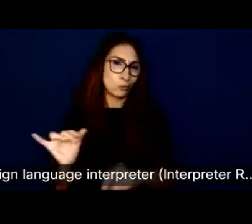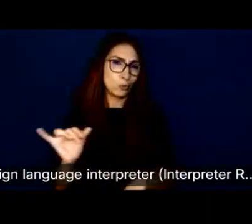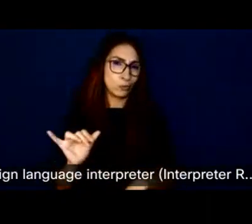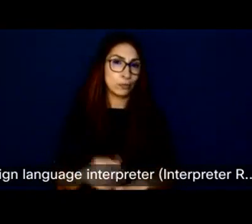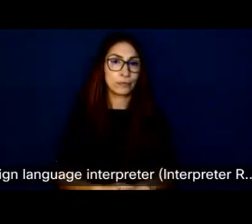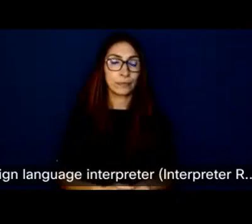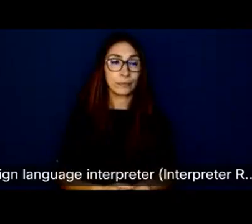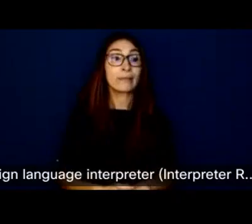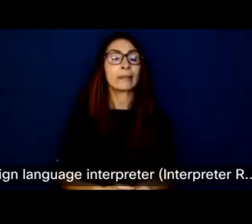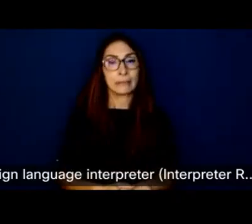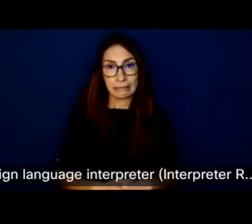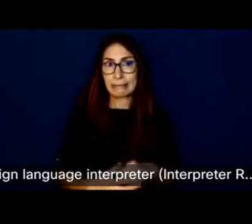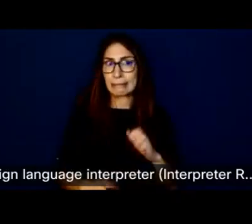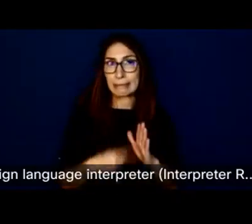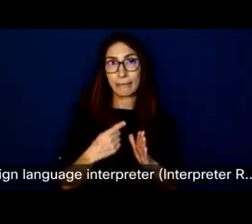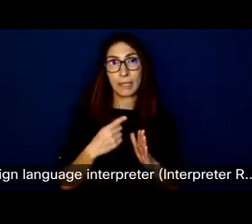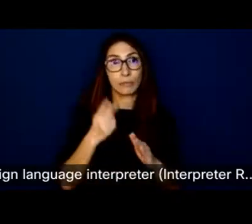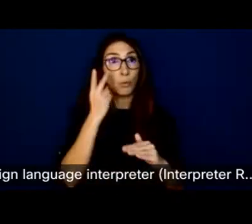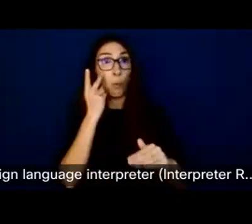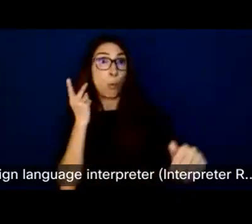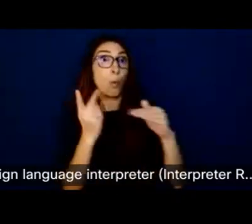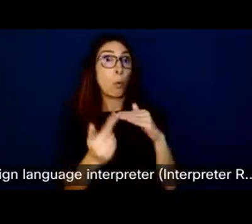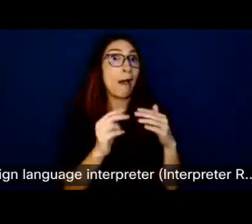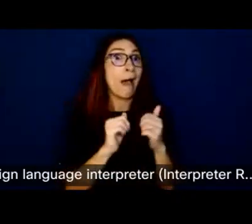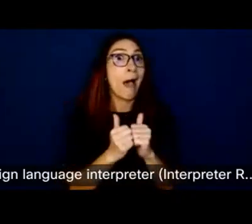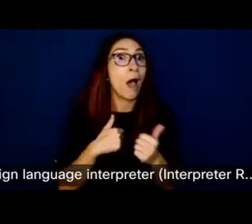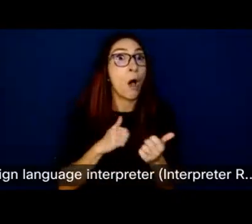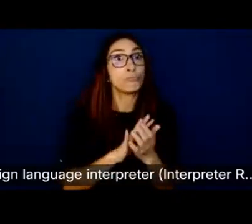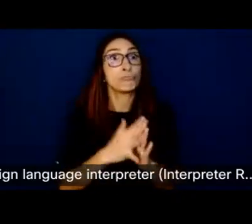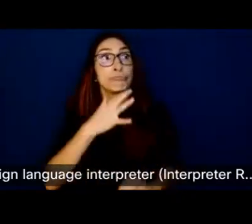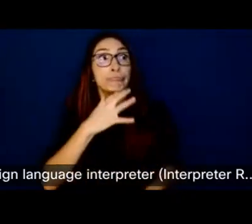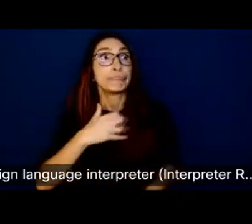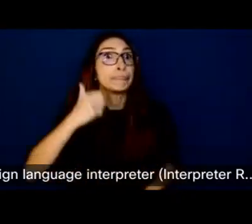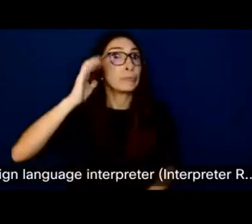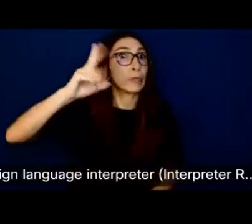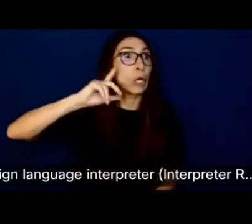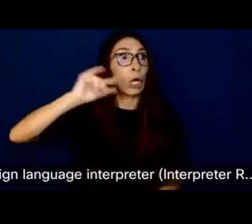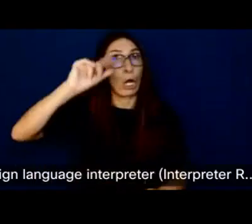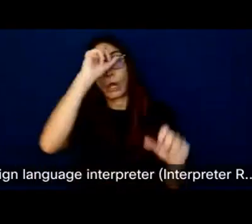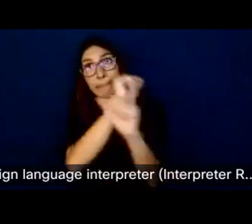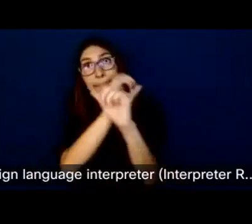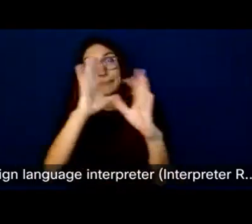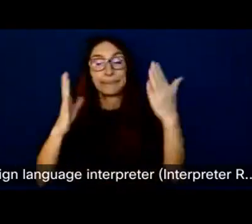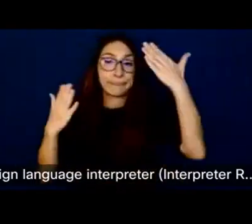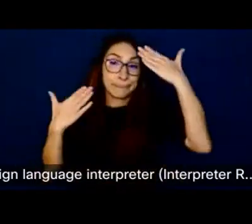are going to age. Things are very uncertain right now and things are changing a lot right now. So, it's really important